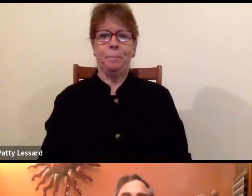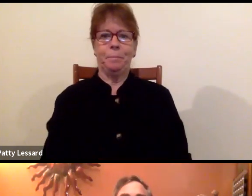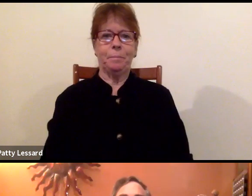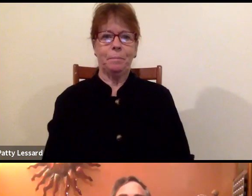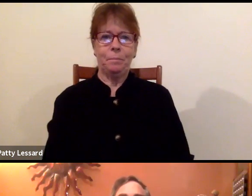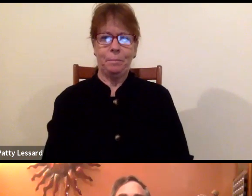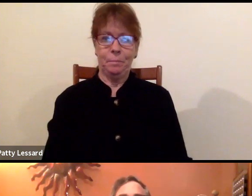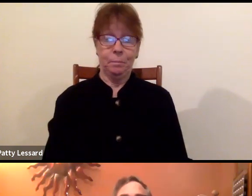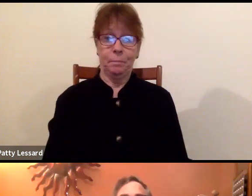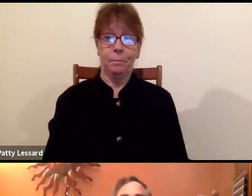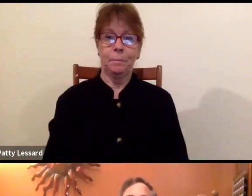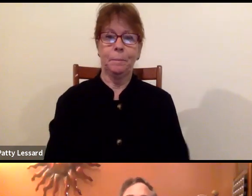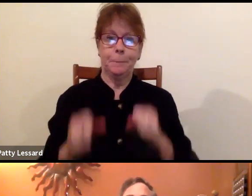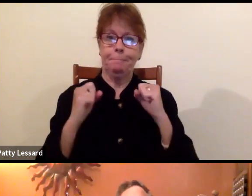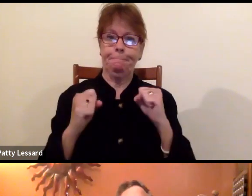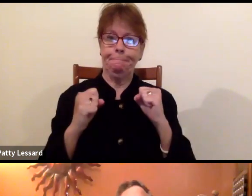my off, there we go. Don, I don't see you yet.